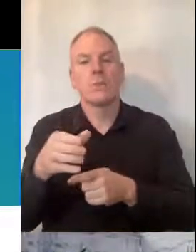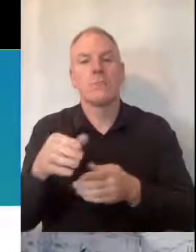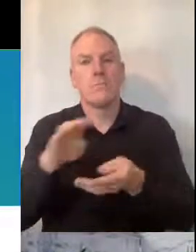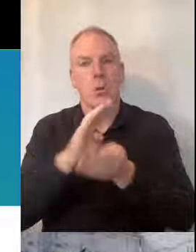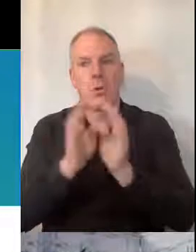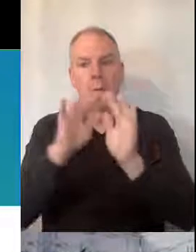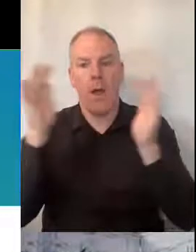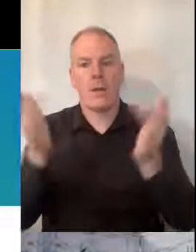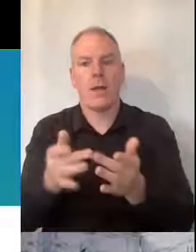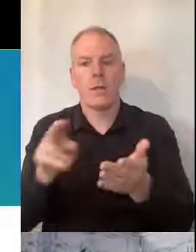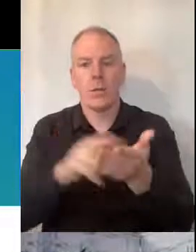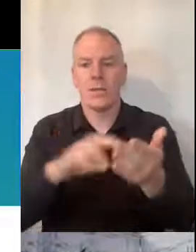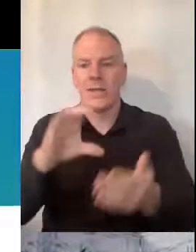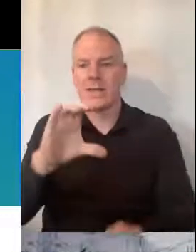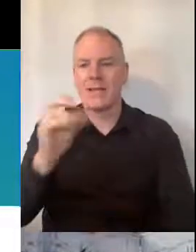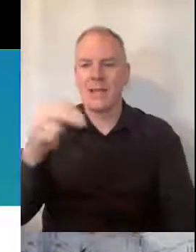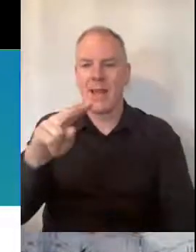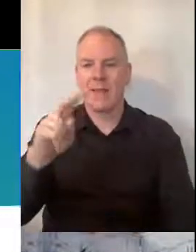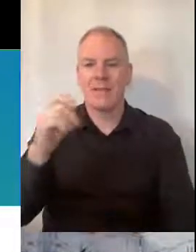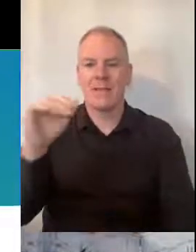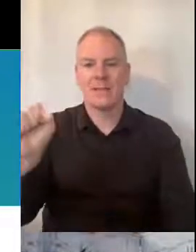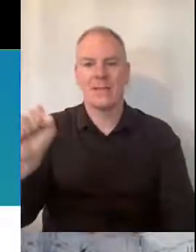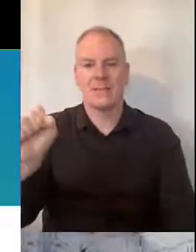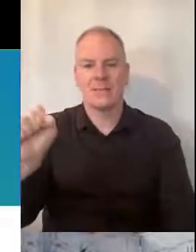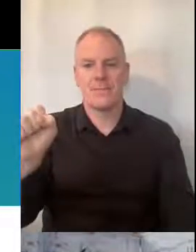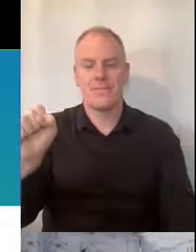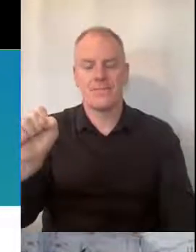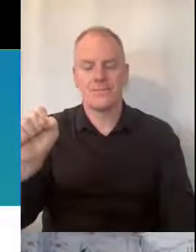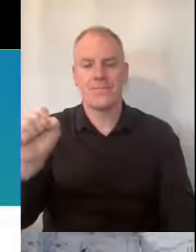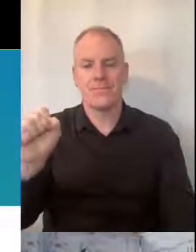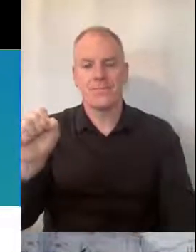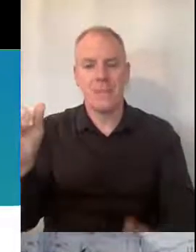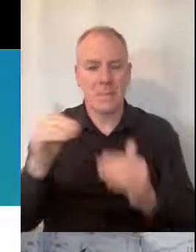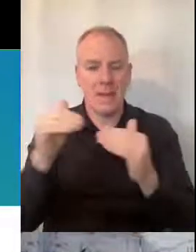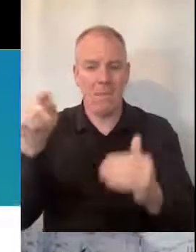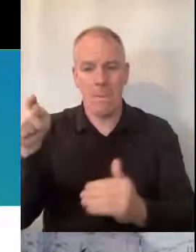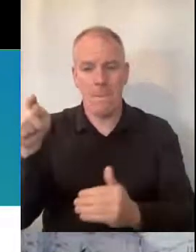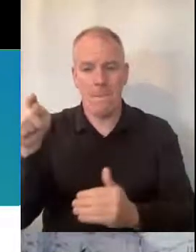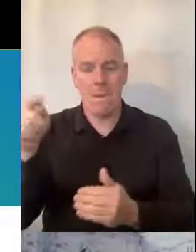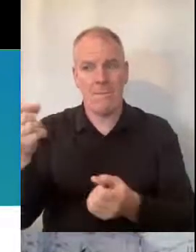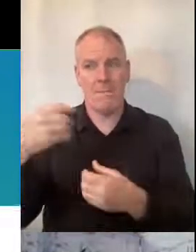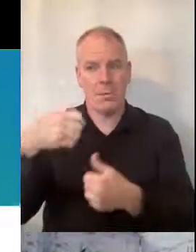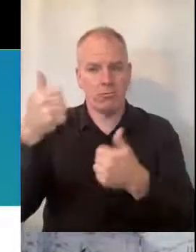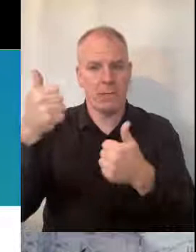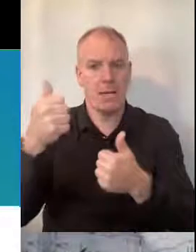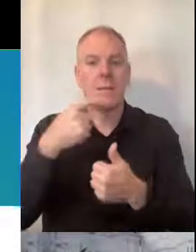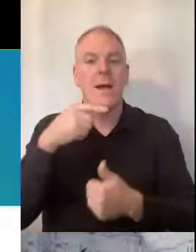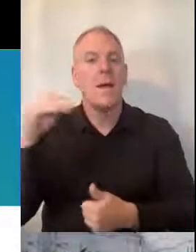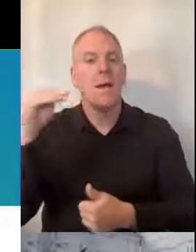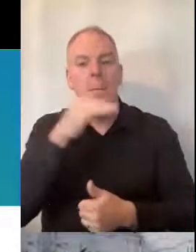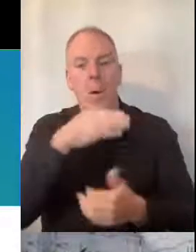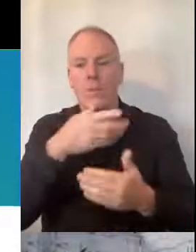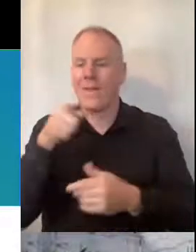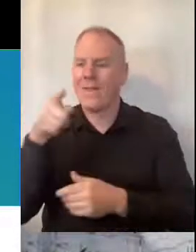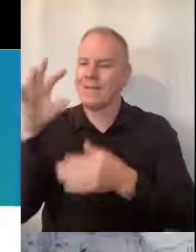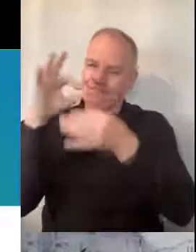We use canvas and. We get great feedback with that, but the important thing here is this course is embedded and